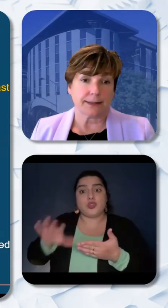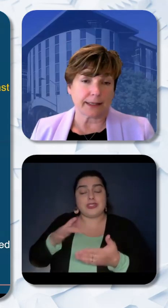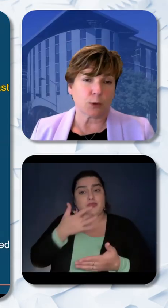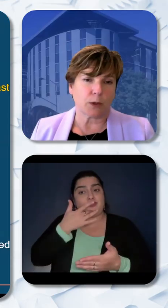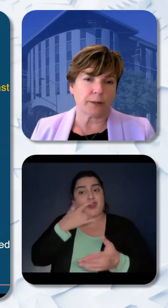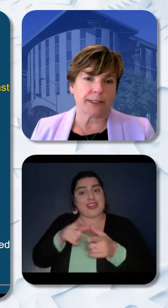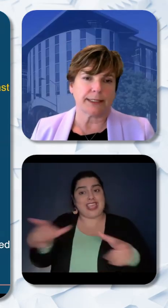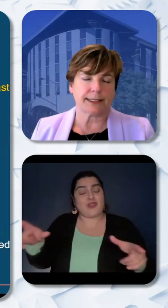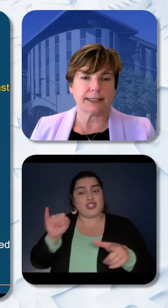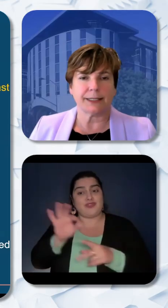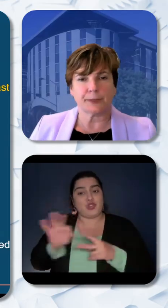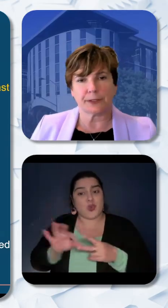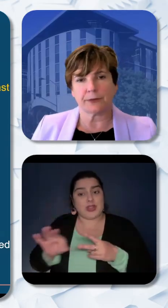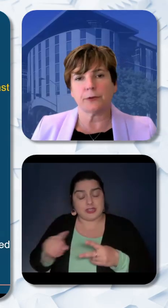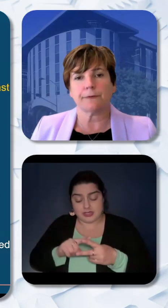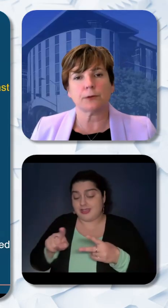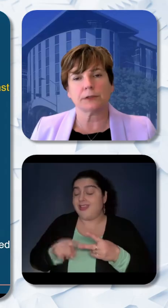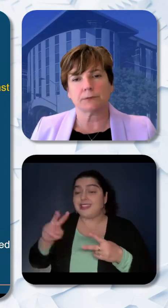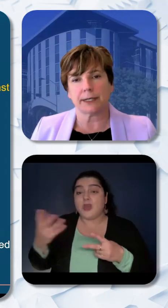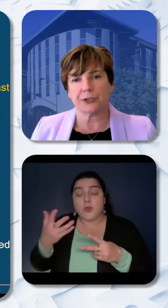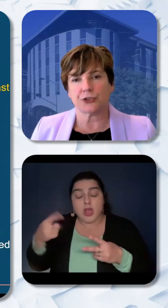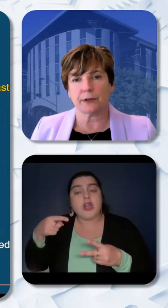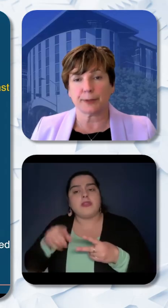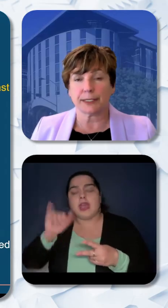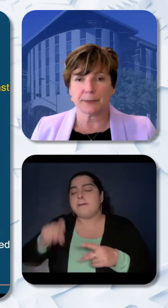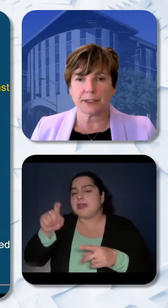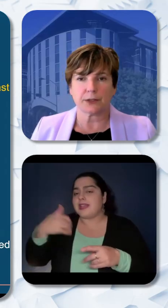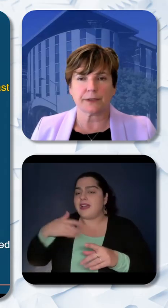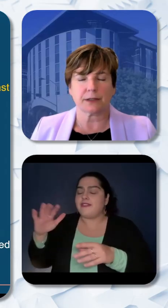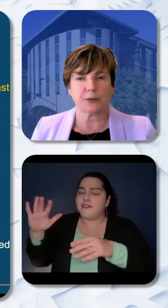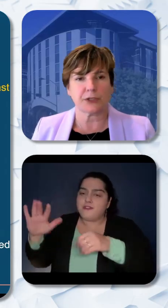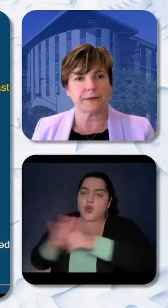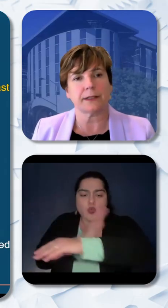The second requirement is that teams must review the full range of placement and service options